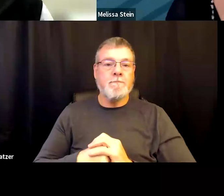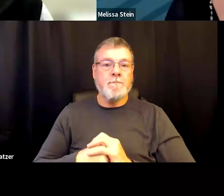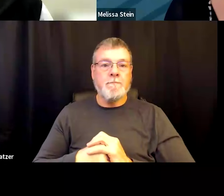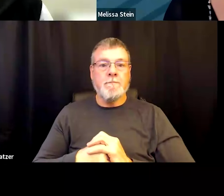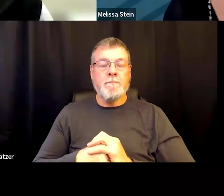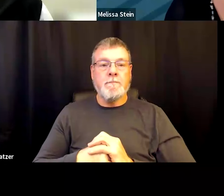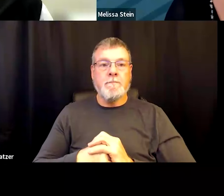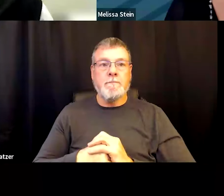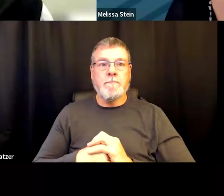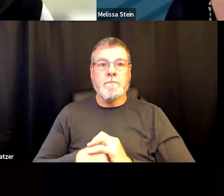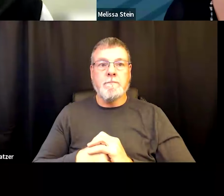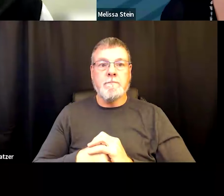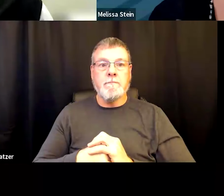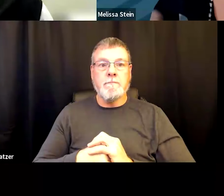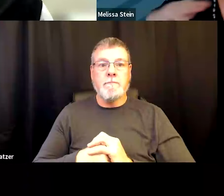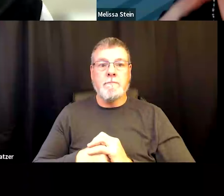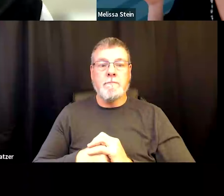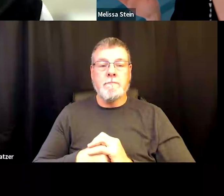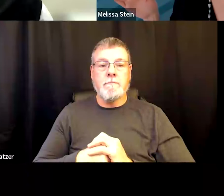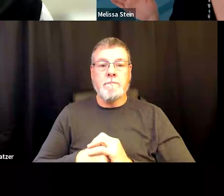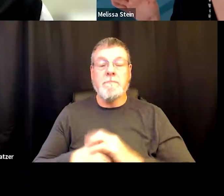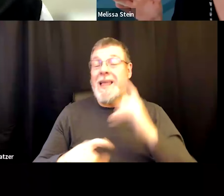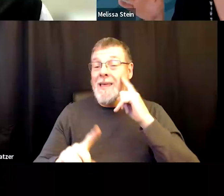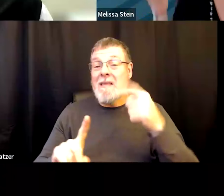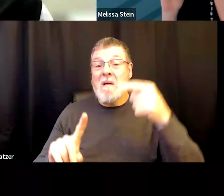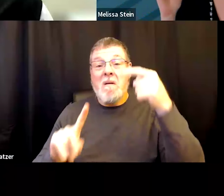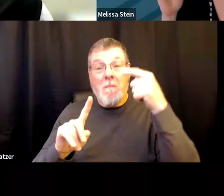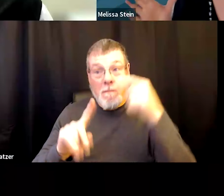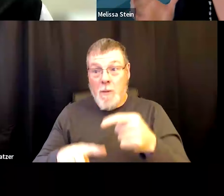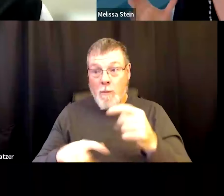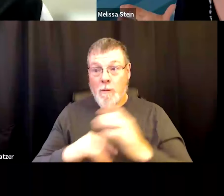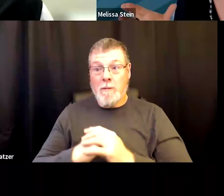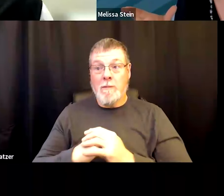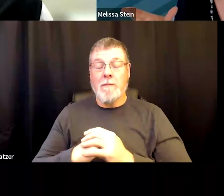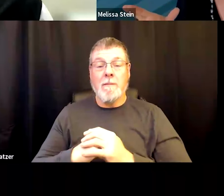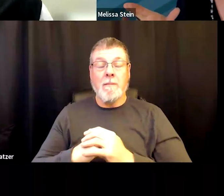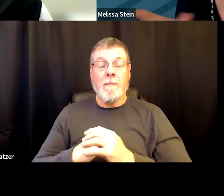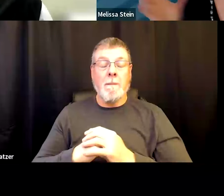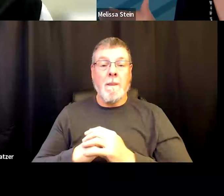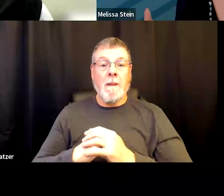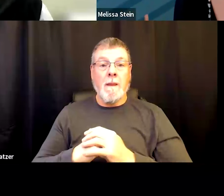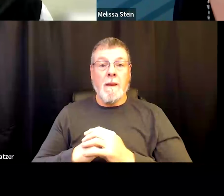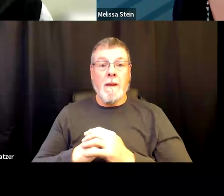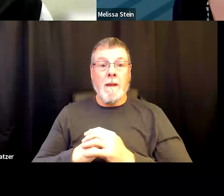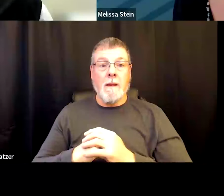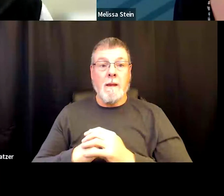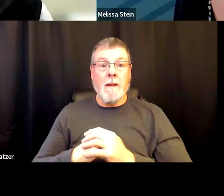And I think the bottom takeaway, the bottom line in my mind is that the two weeks following release